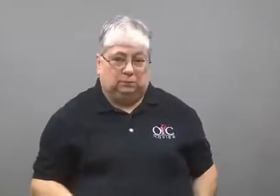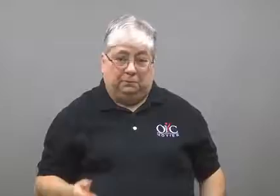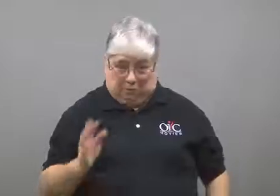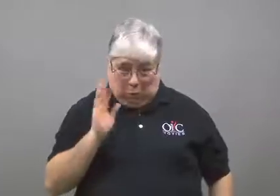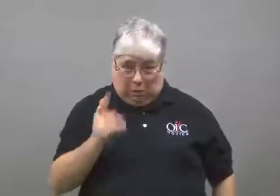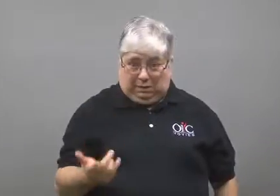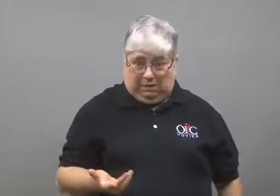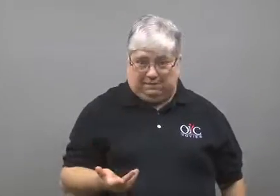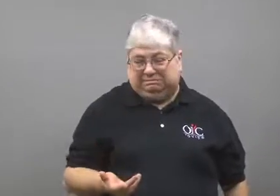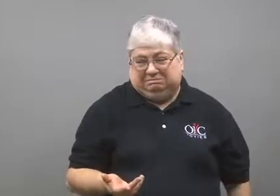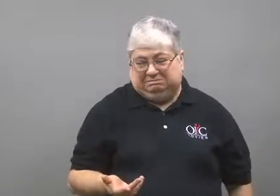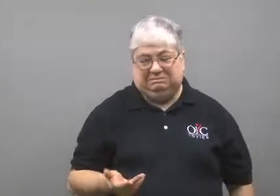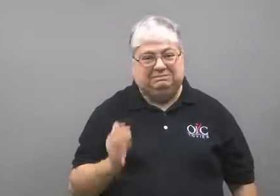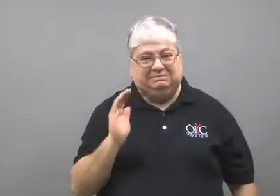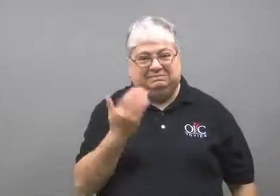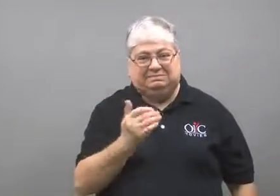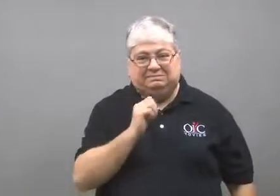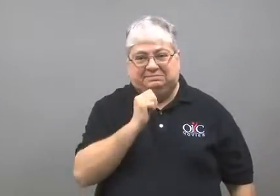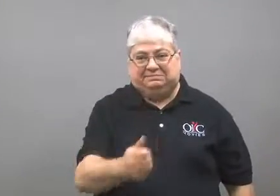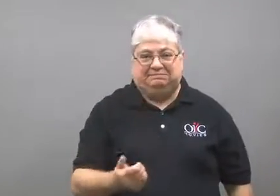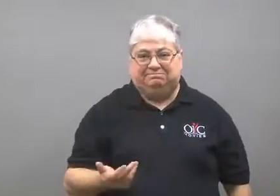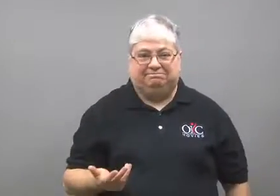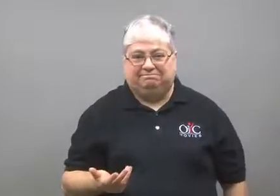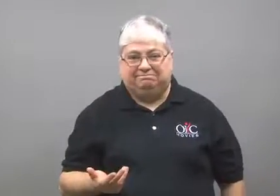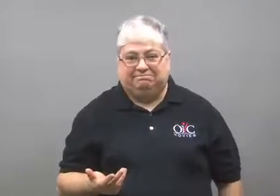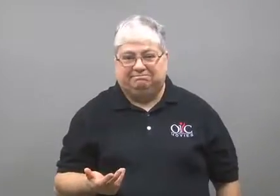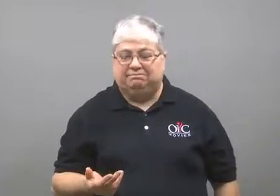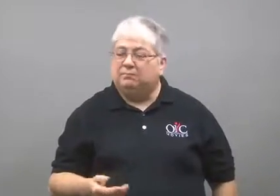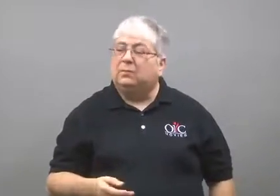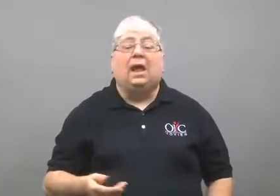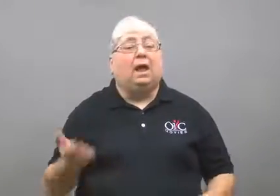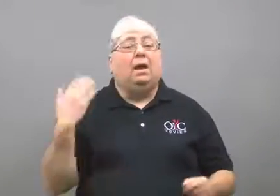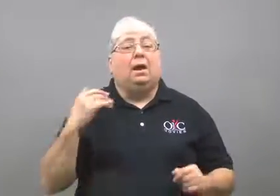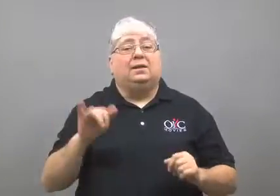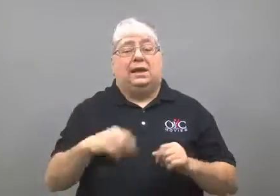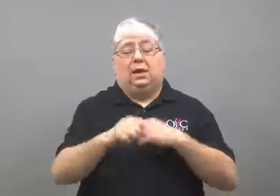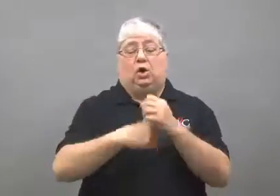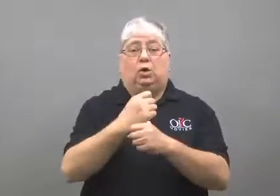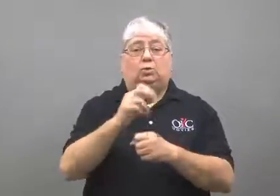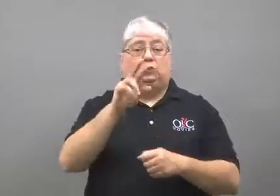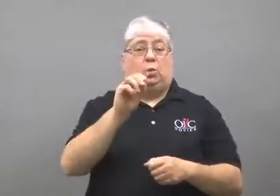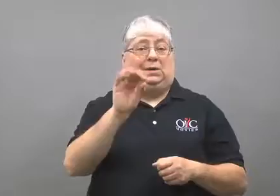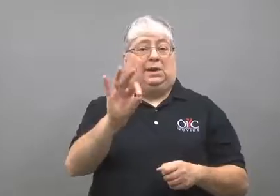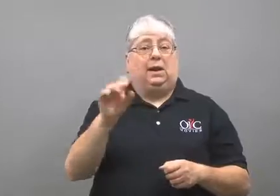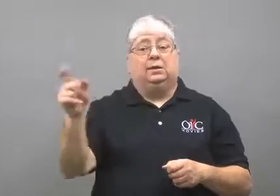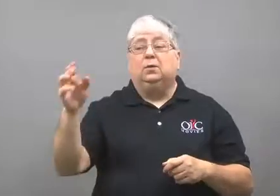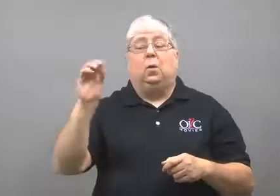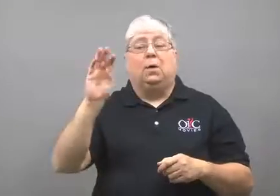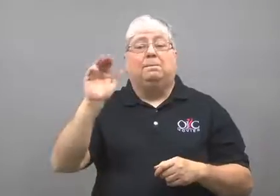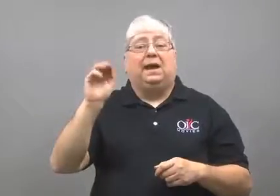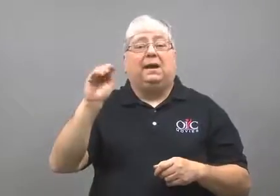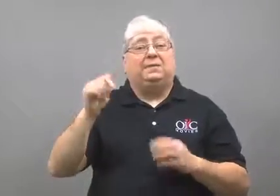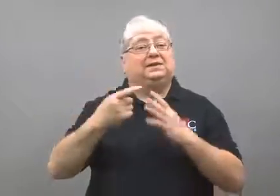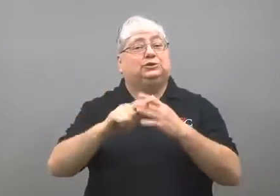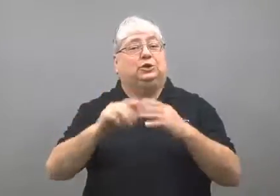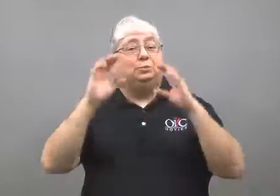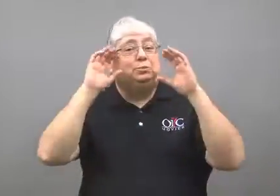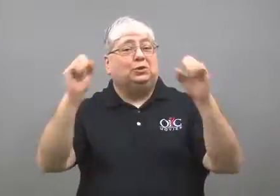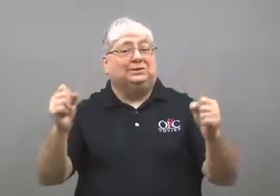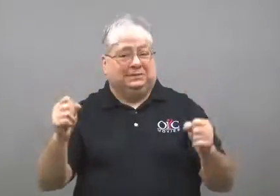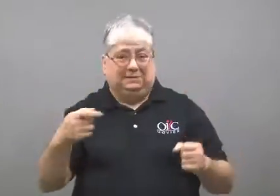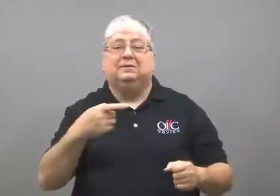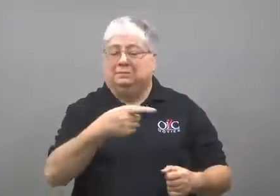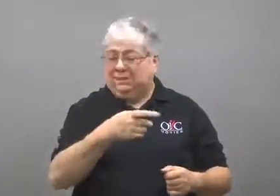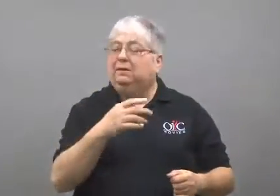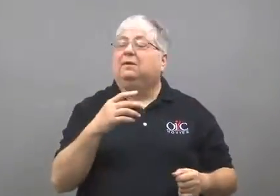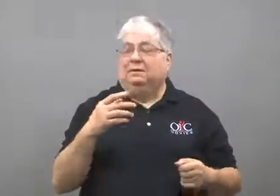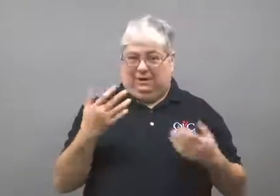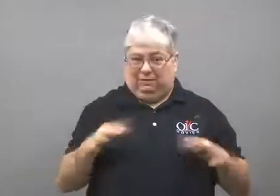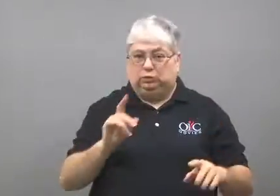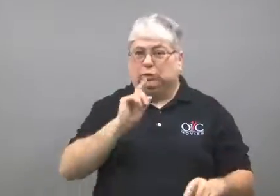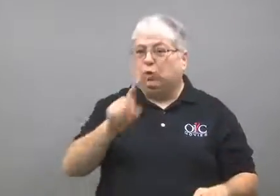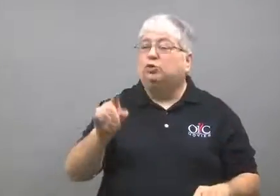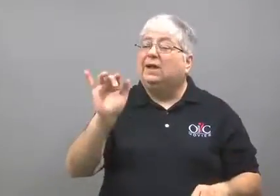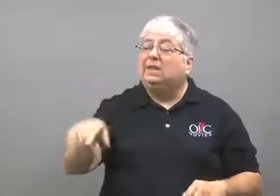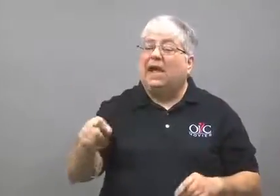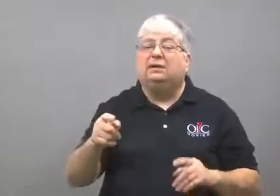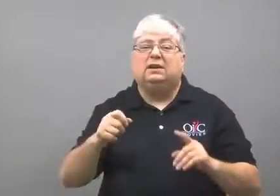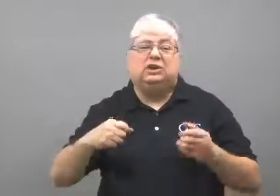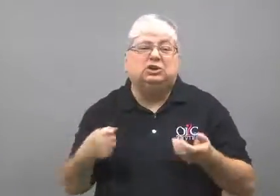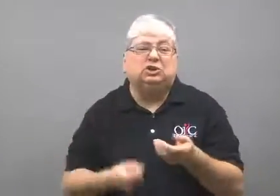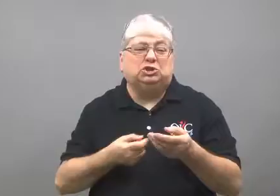That doesn't seem likely to happen.